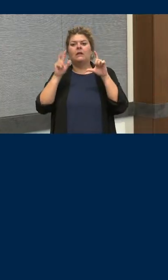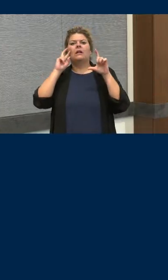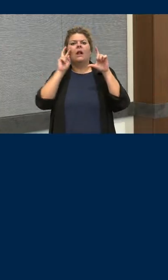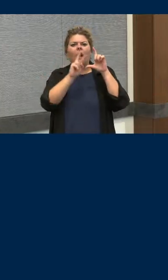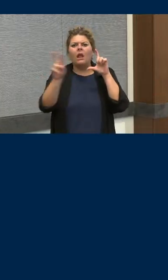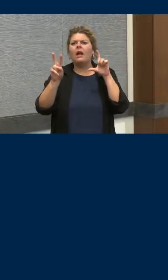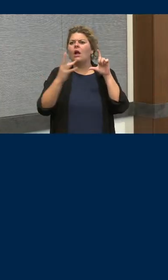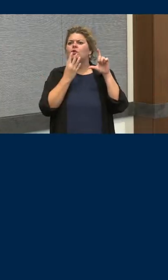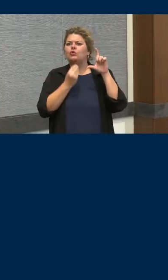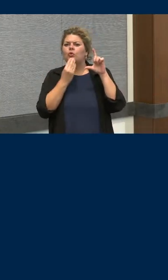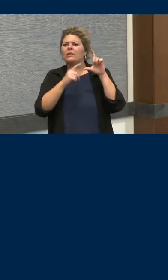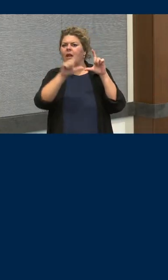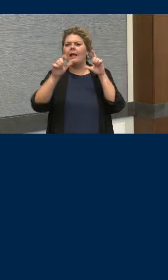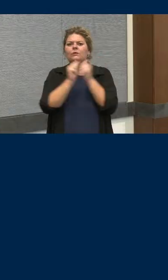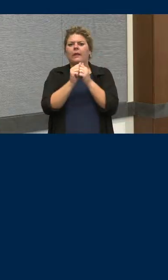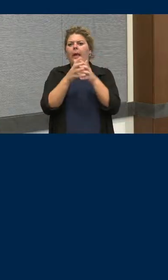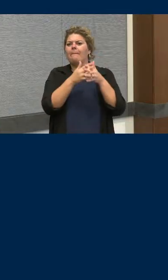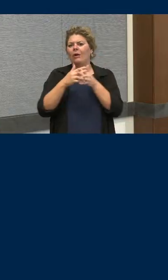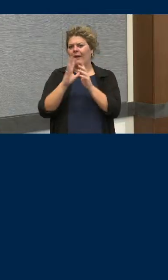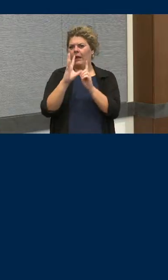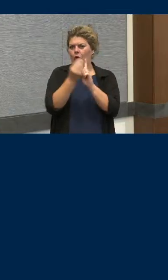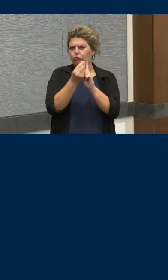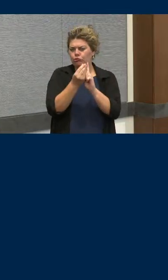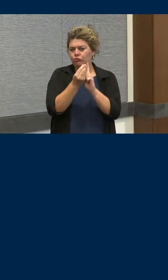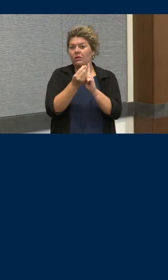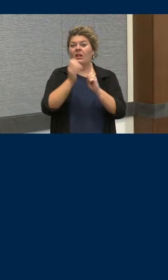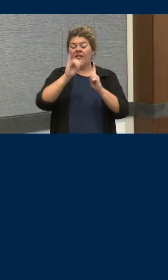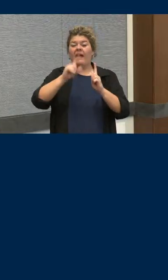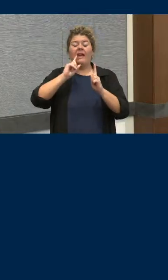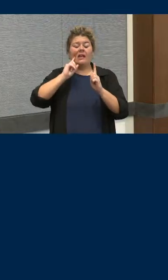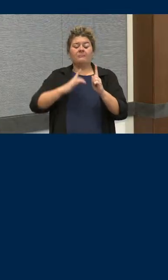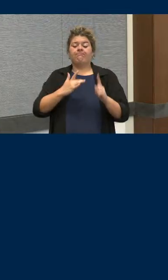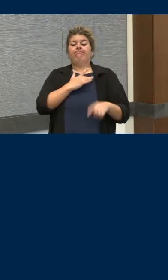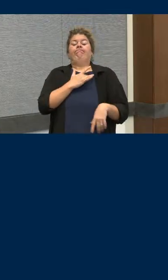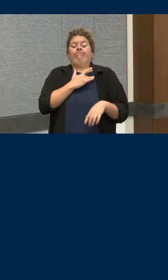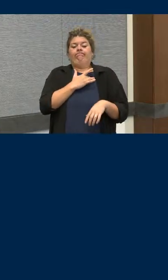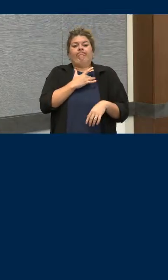insightful as it is timely.